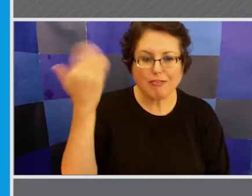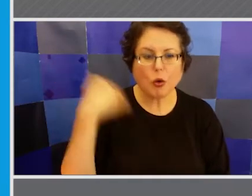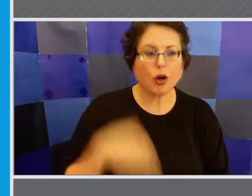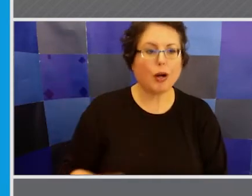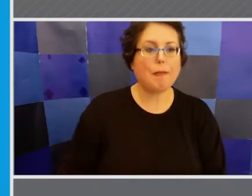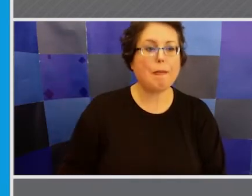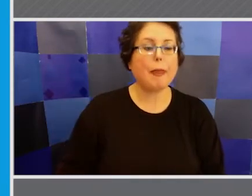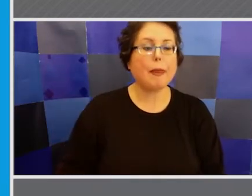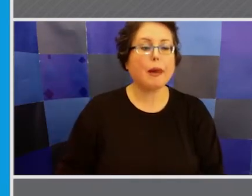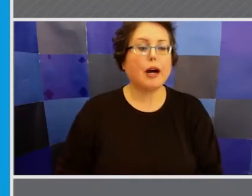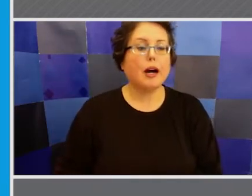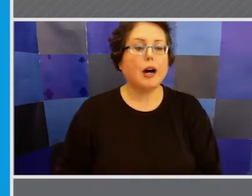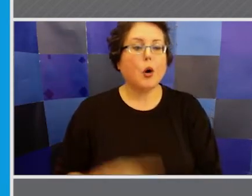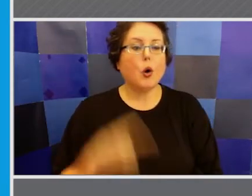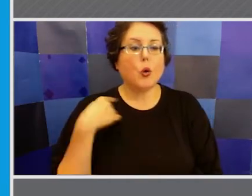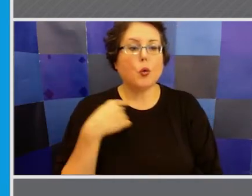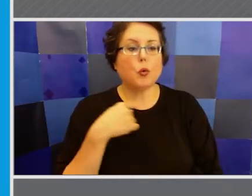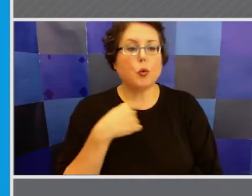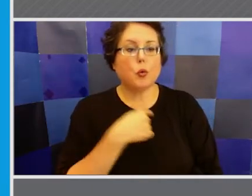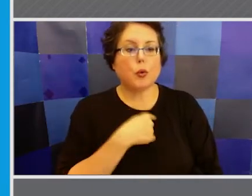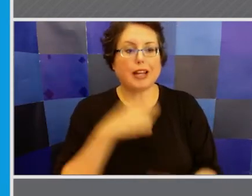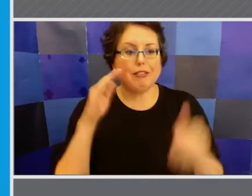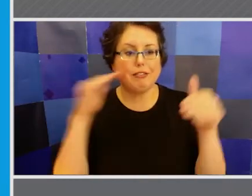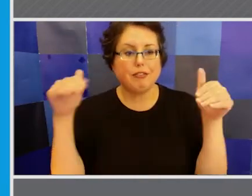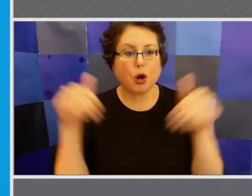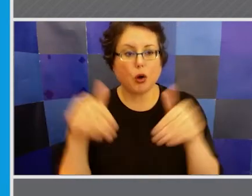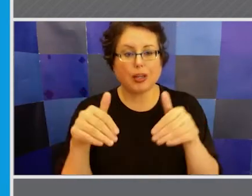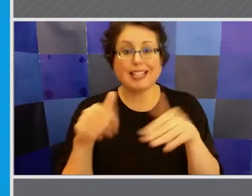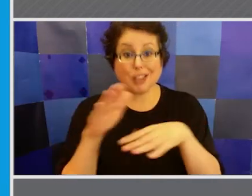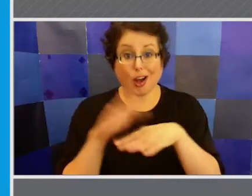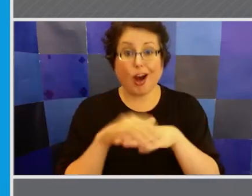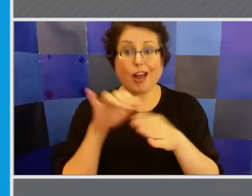residential commercial real estate development, and to facilitate this development